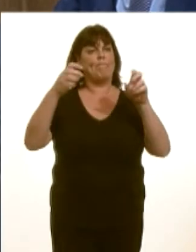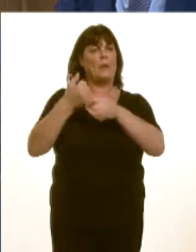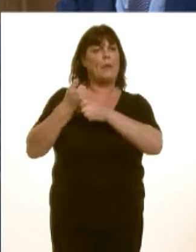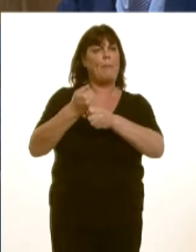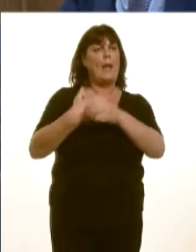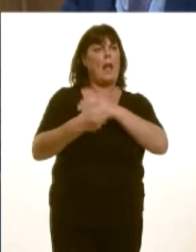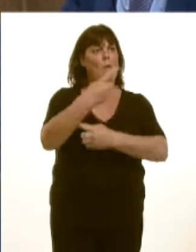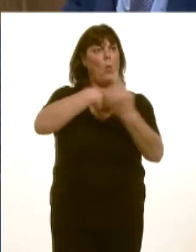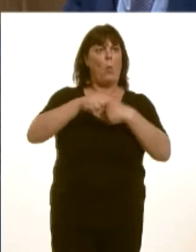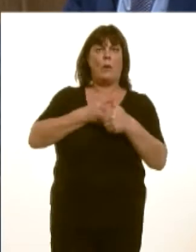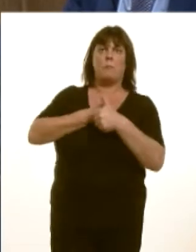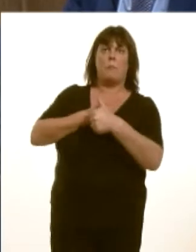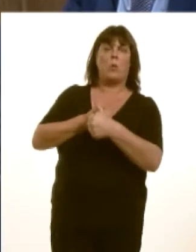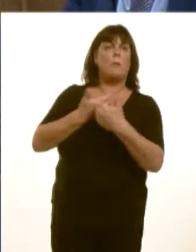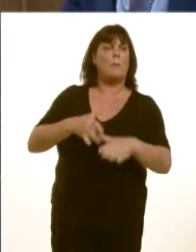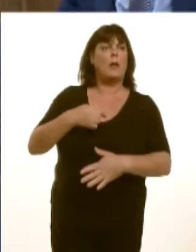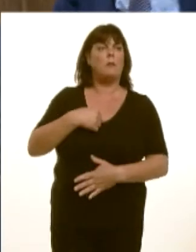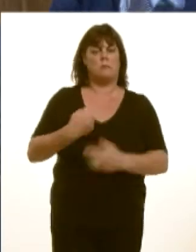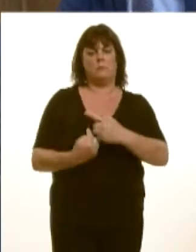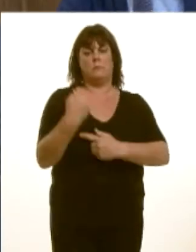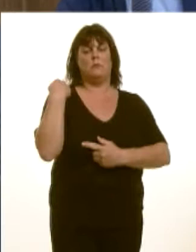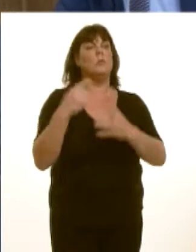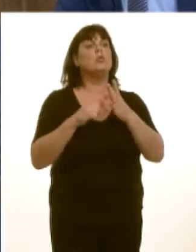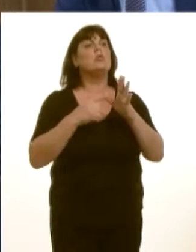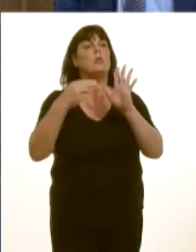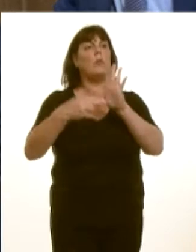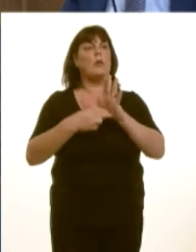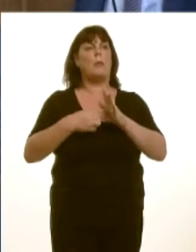In January, for example, the Minister launched the Alzheimer’s Society Dementia Friends